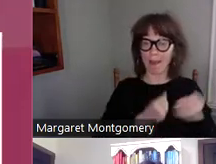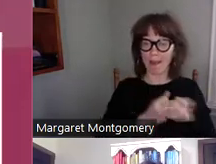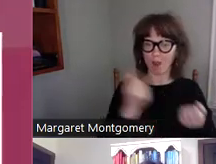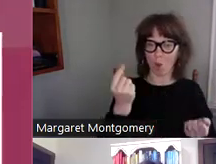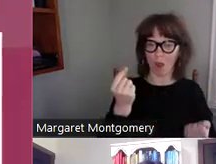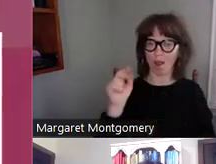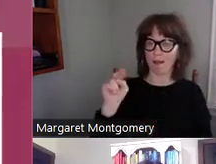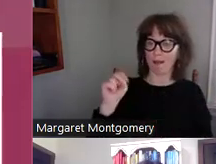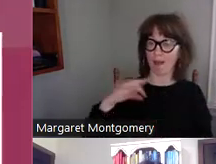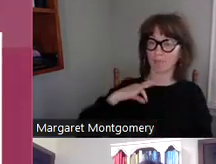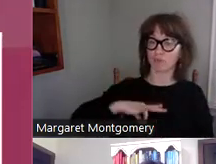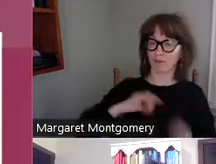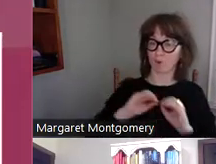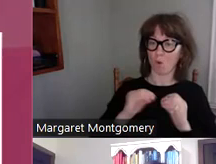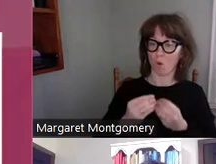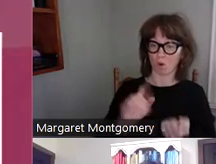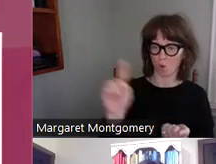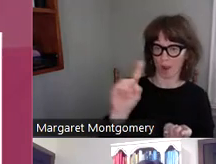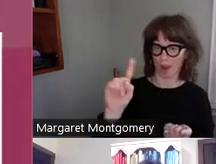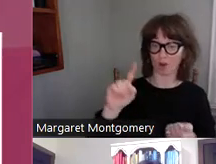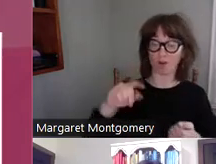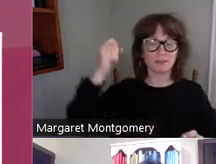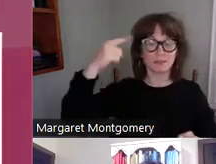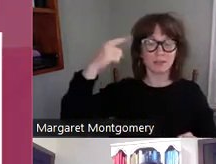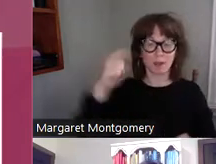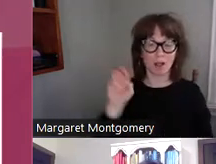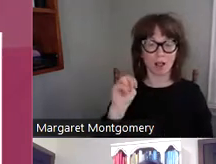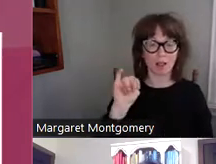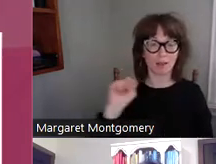in Saint Paul minnesota that offers a continuum of safety through